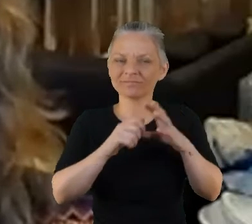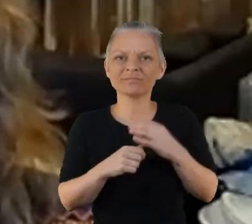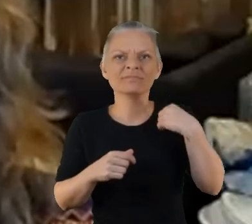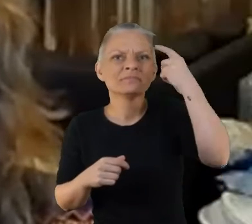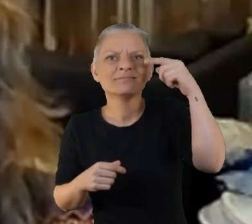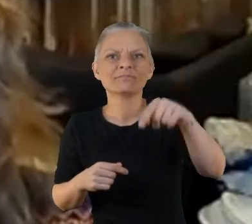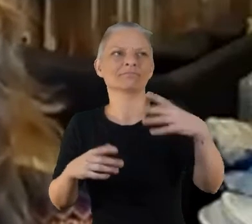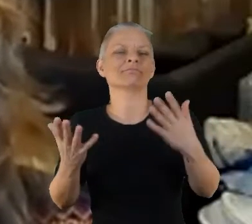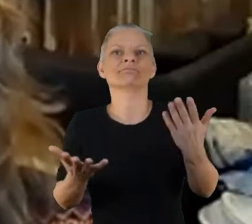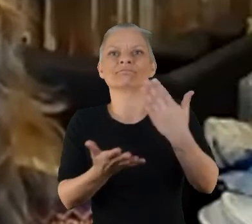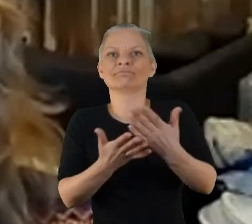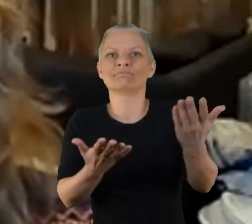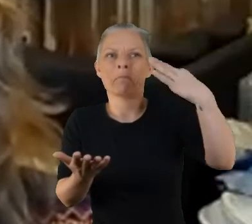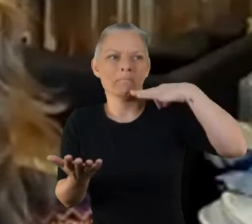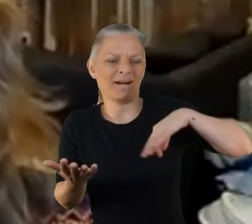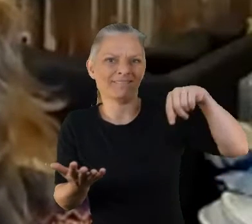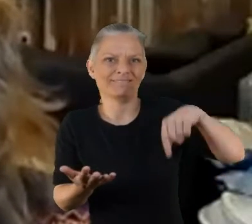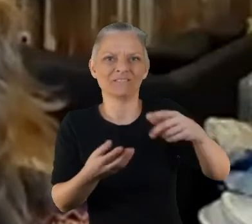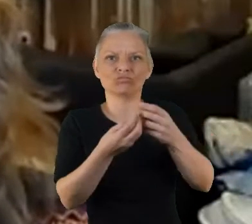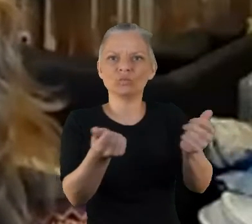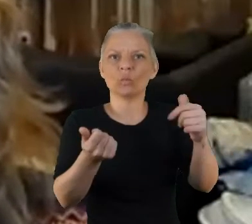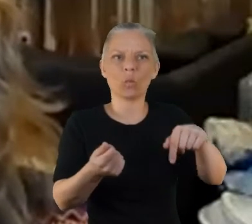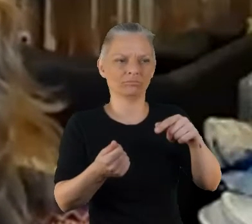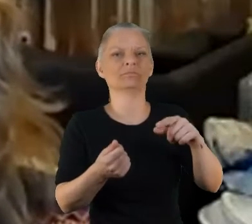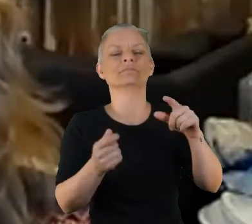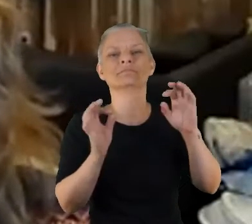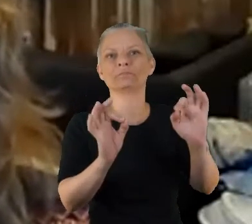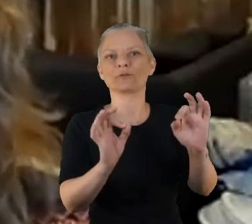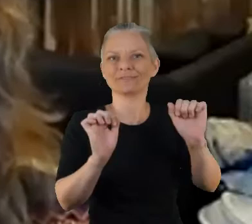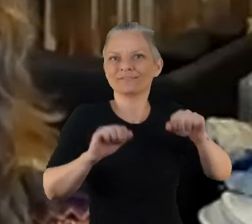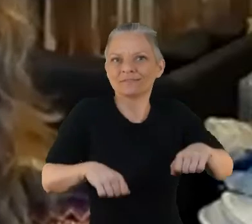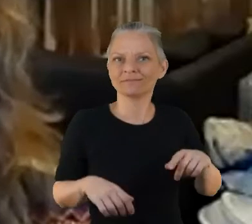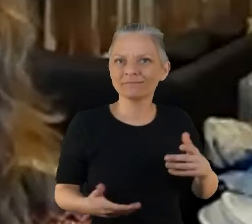level. But what’s been great is to work with a group of people who are equally passionate,